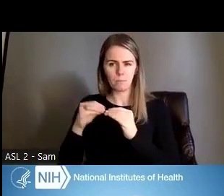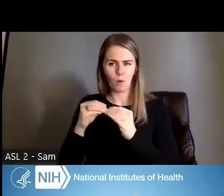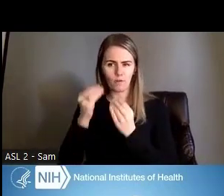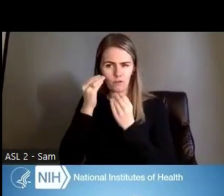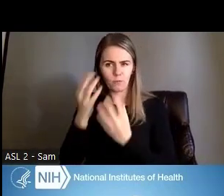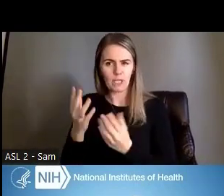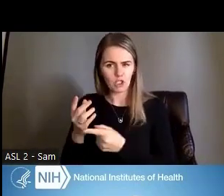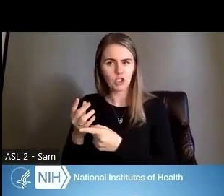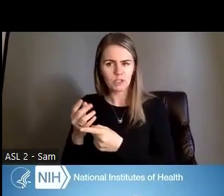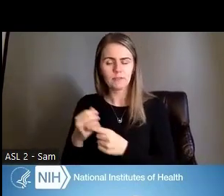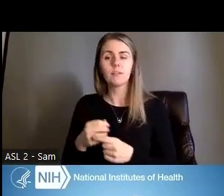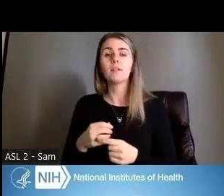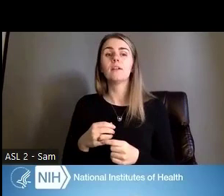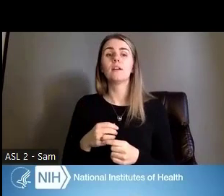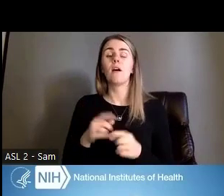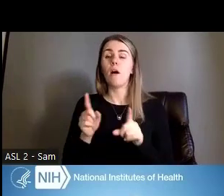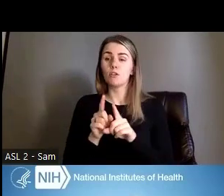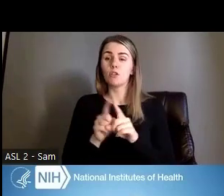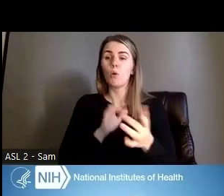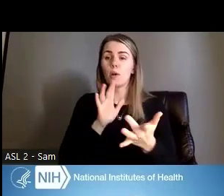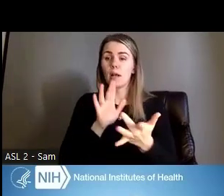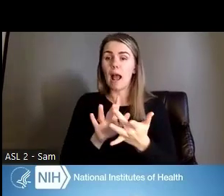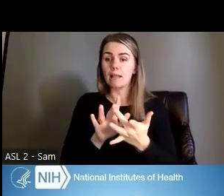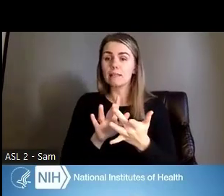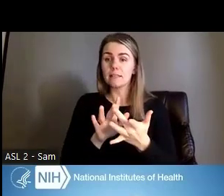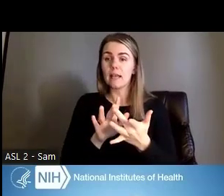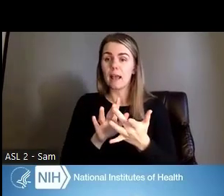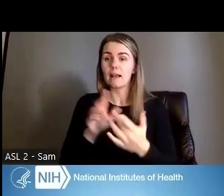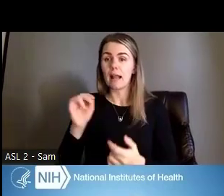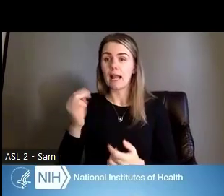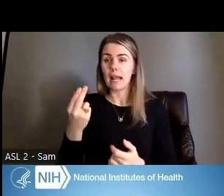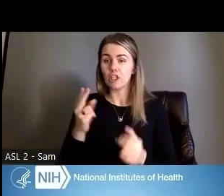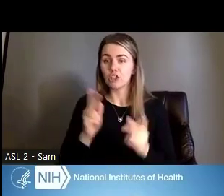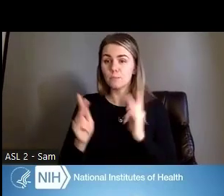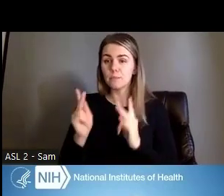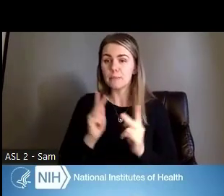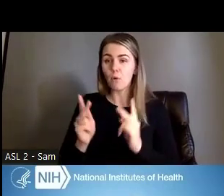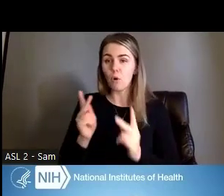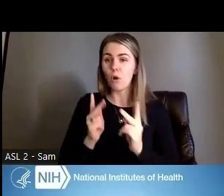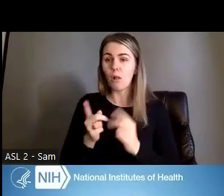the NIH contacts available there. Through the program,